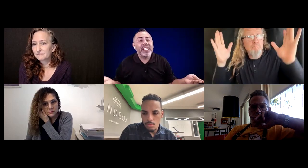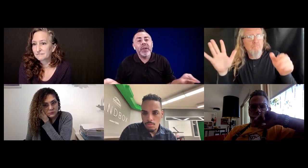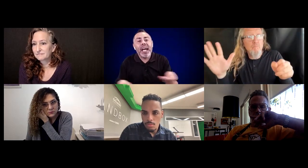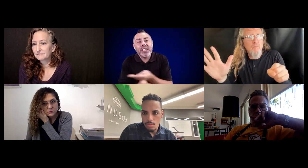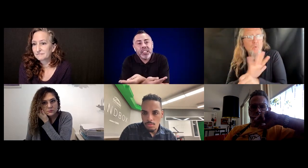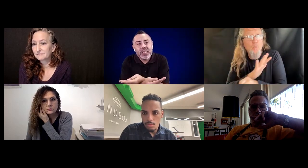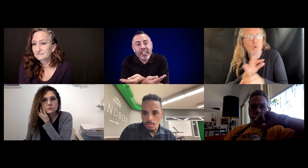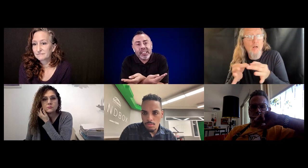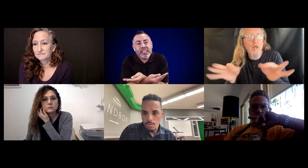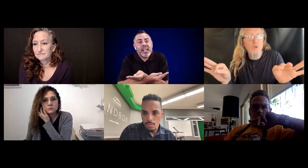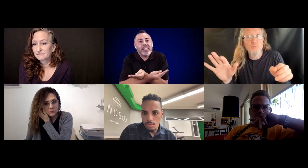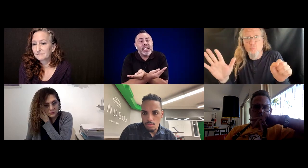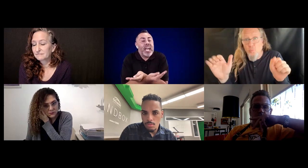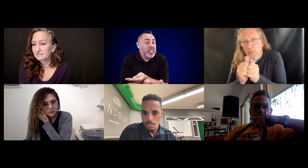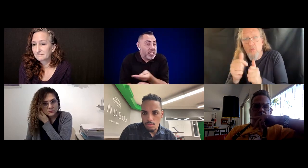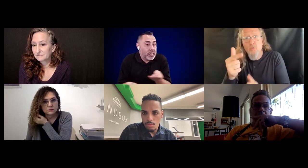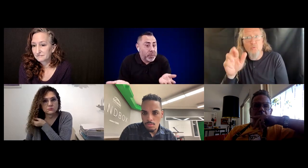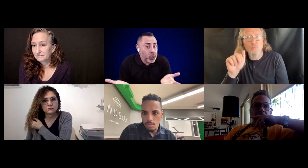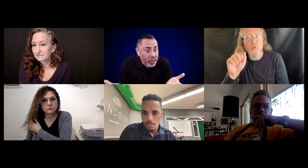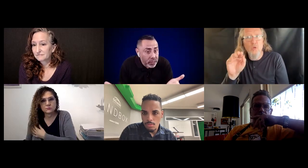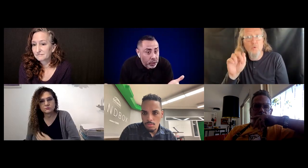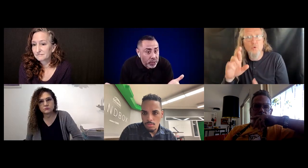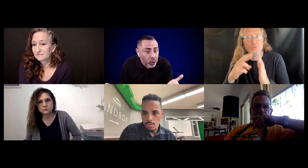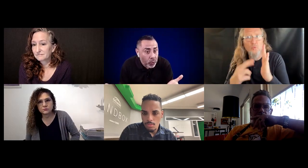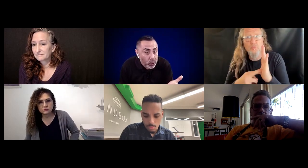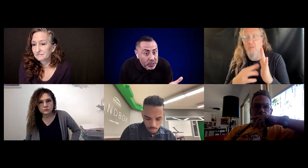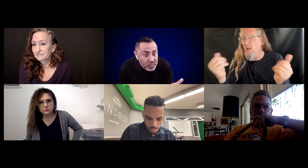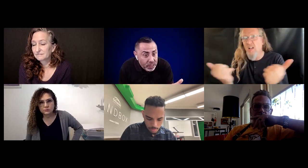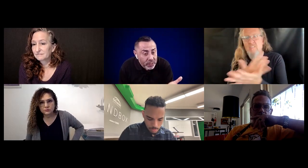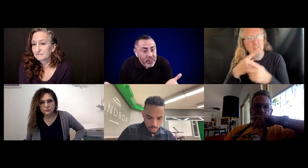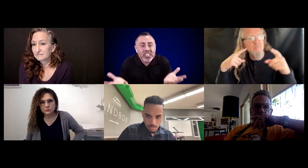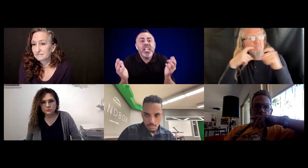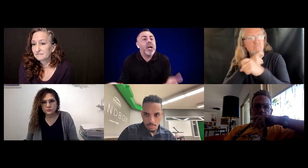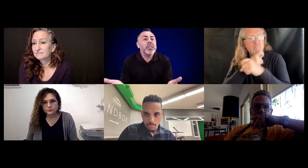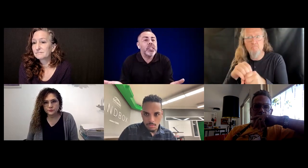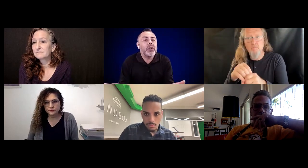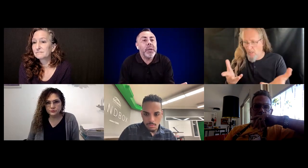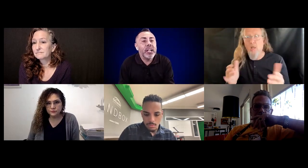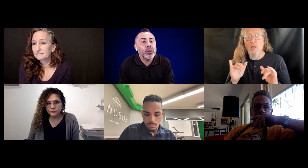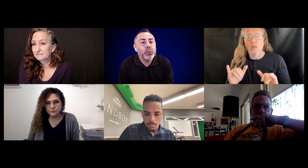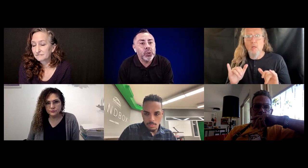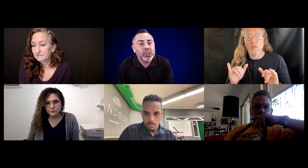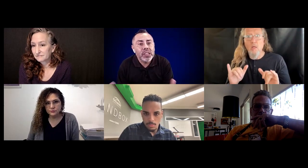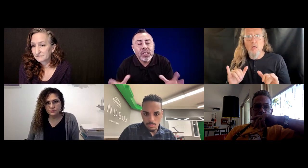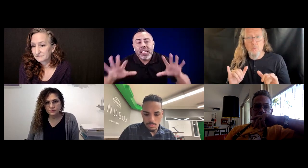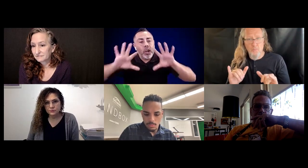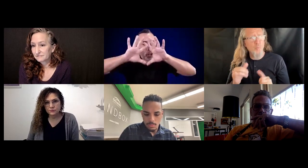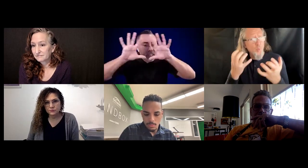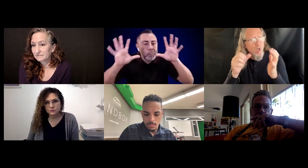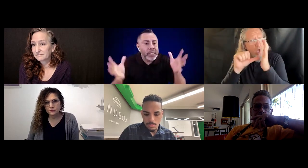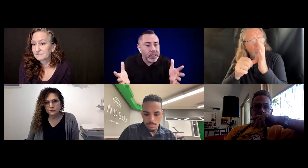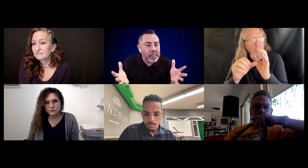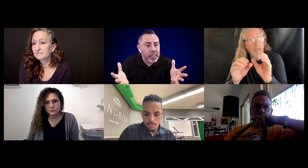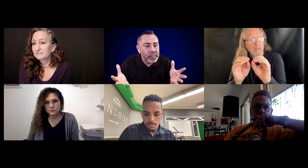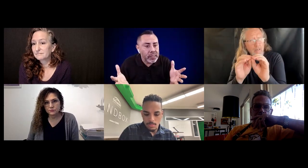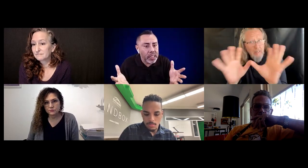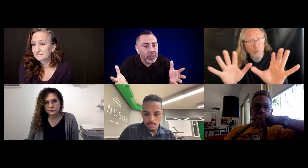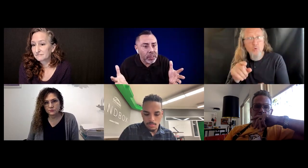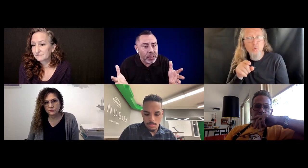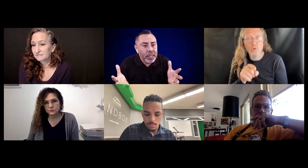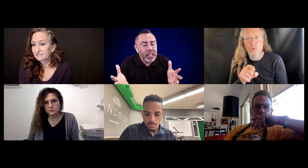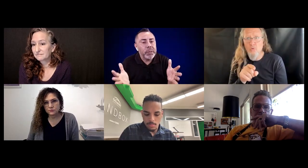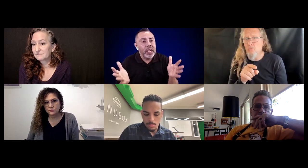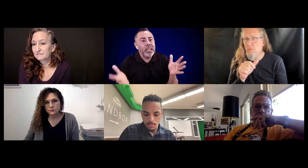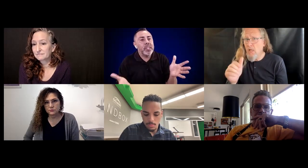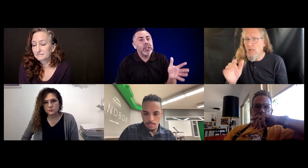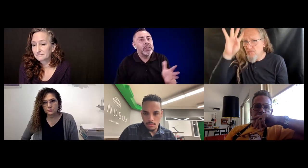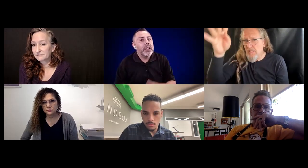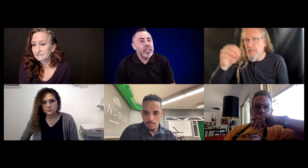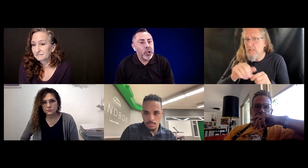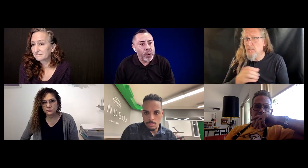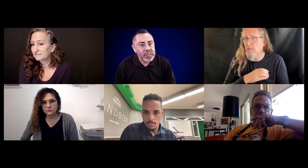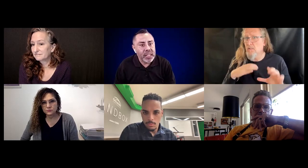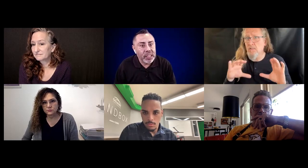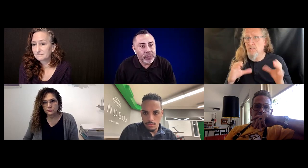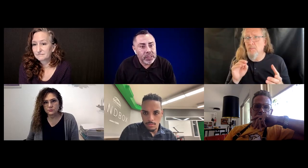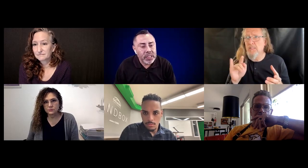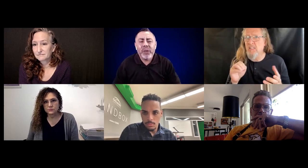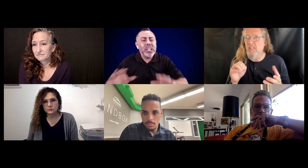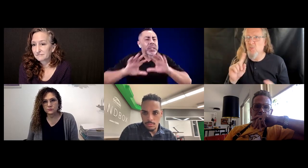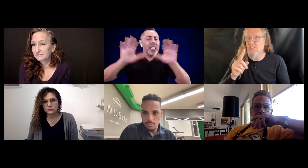The interaction, and that dynamicism between the 3 cohorts establish the grammatical rules in all the complexities that they entailed, and it became their nickname and sign language.